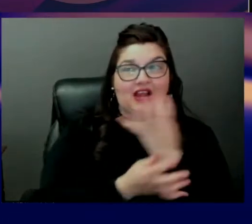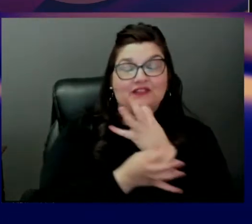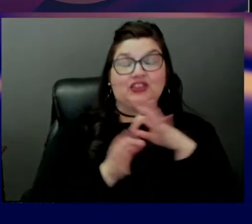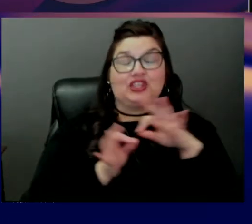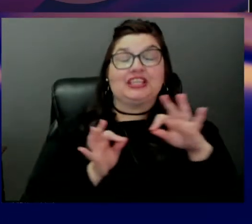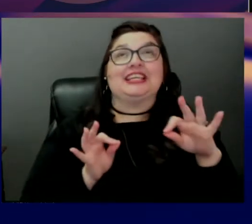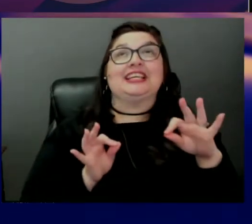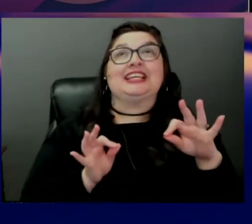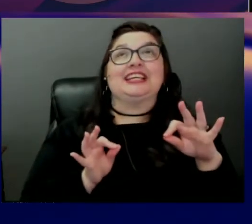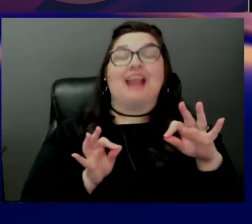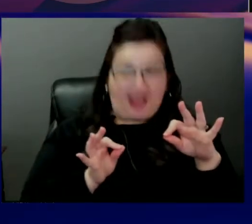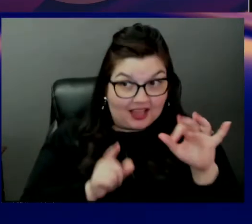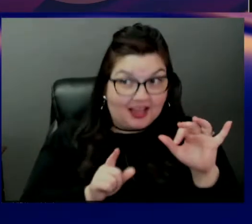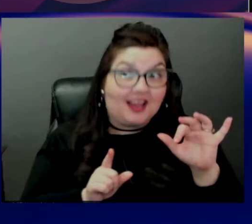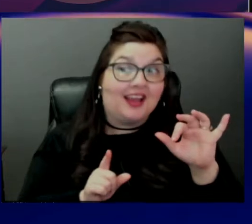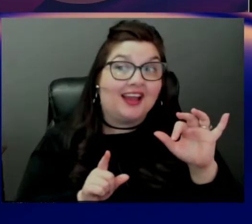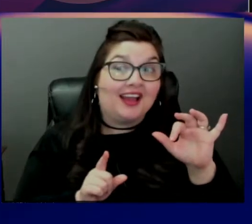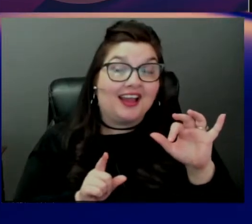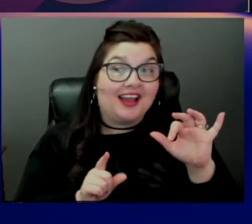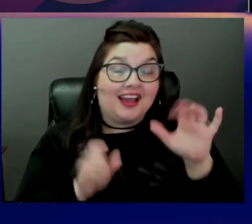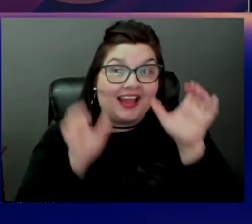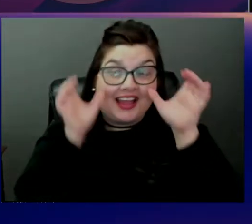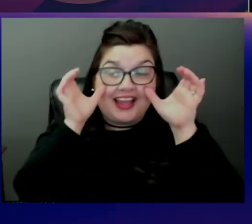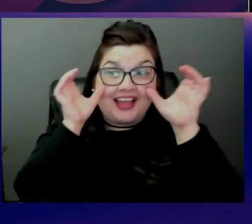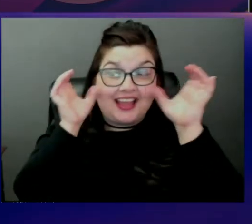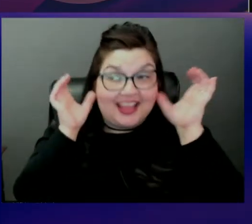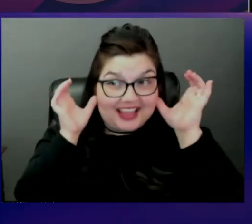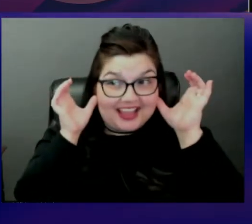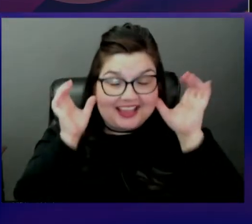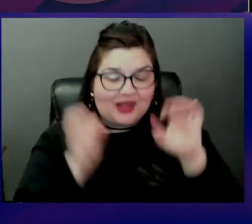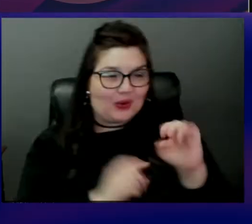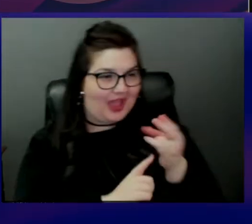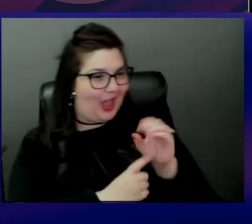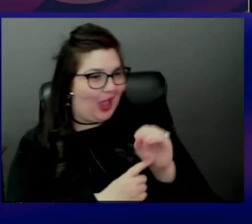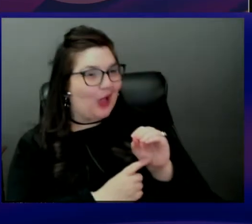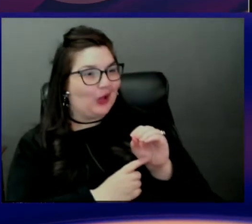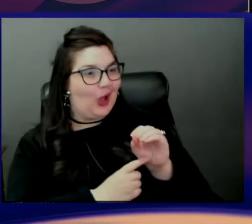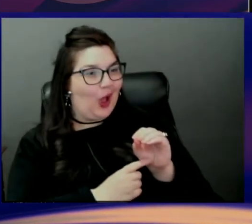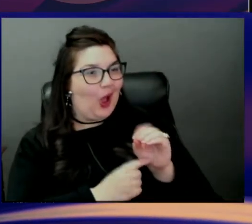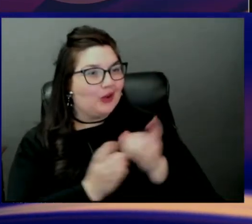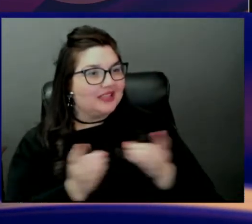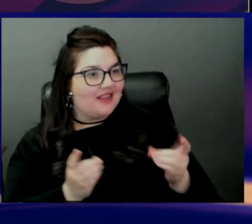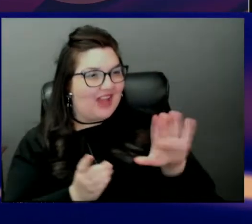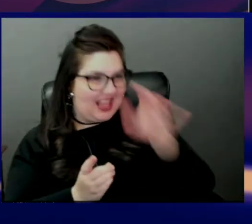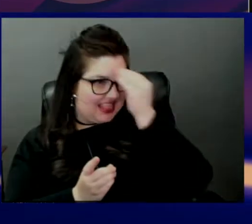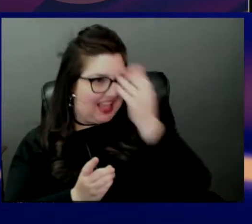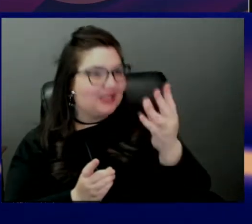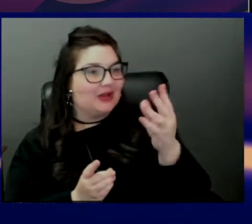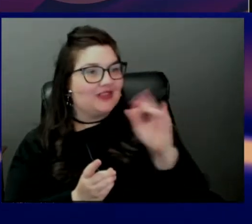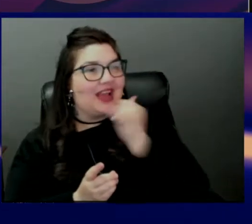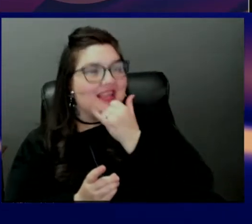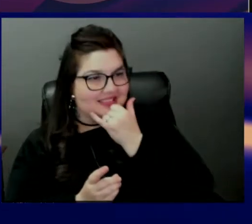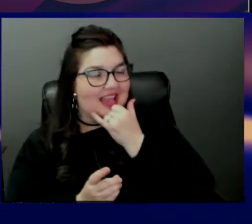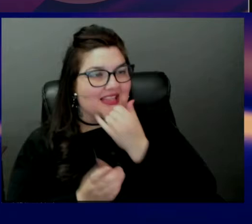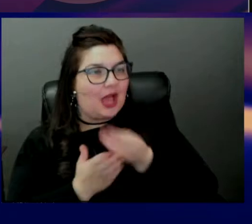And now I was already paying attention. Thank you for saying echo device because I've accidentally purchased everything in my shopping cart once by saying my wake word.